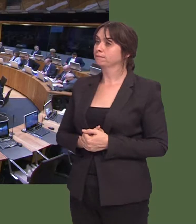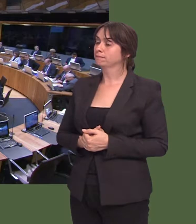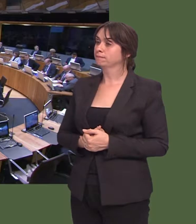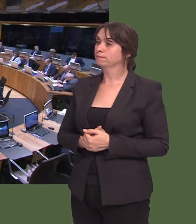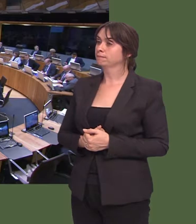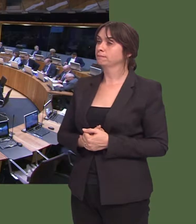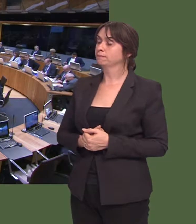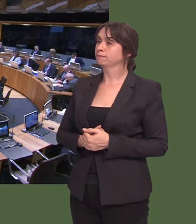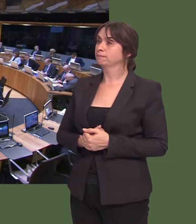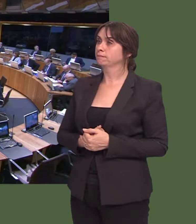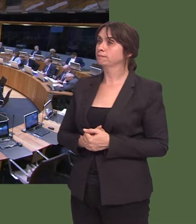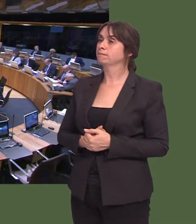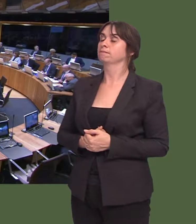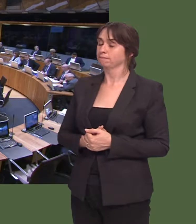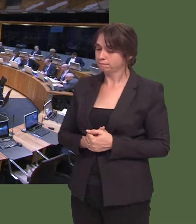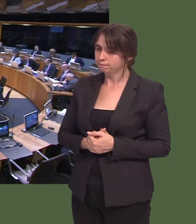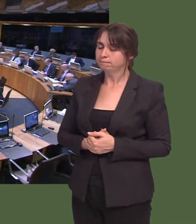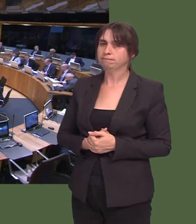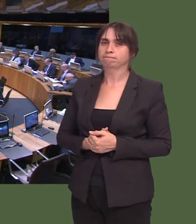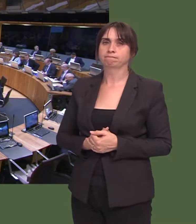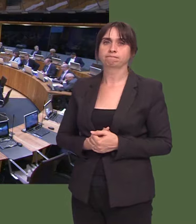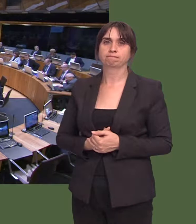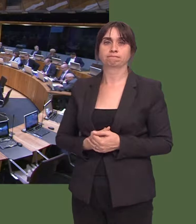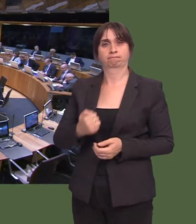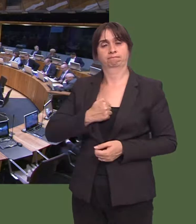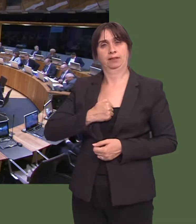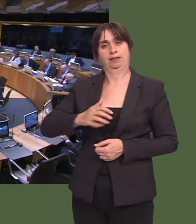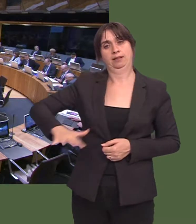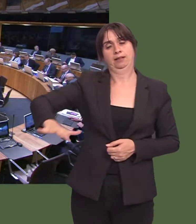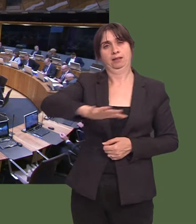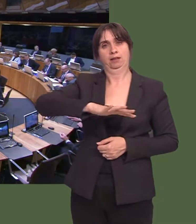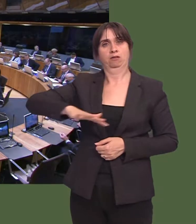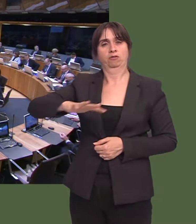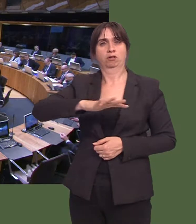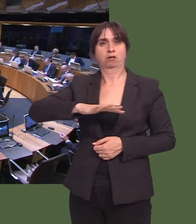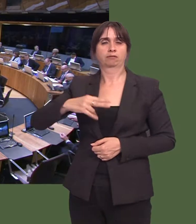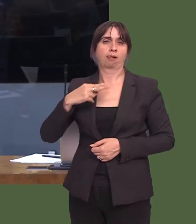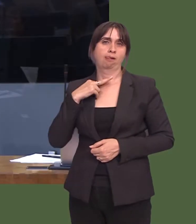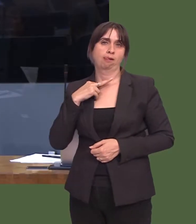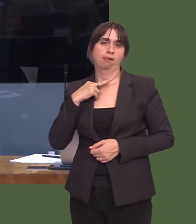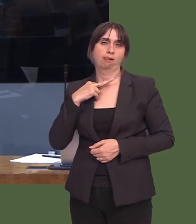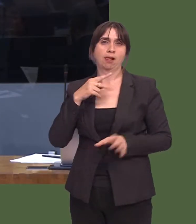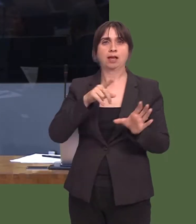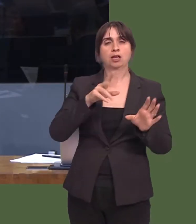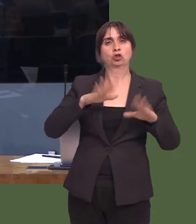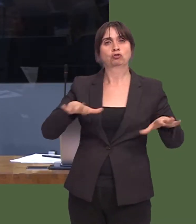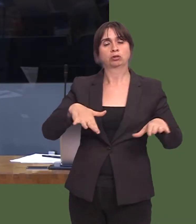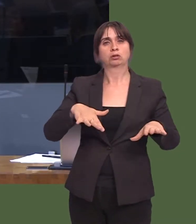It has been a great disappointment in my constituency as year 10 and 12 pupils hear that they wonít